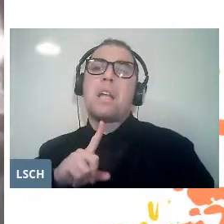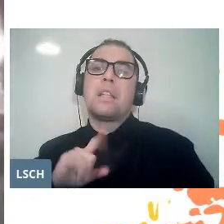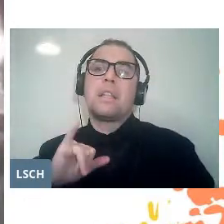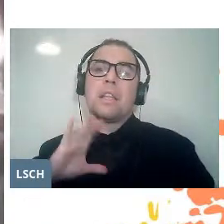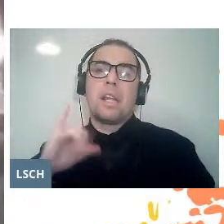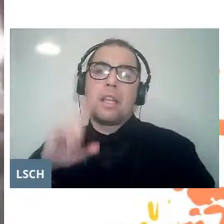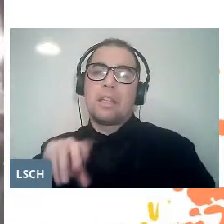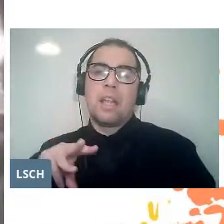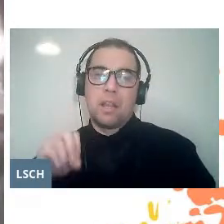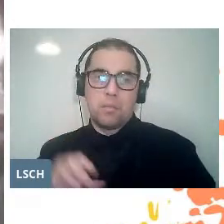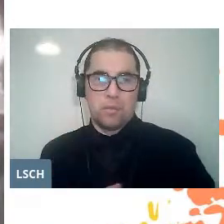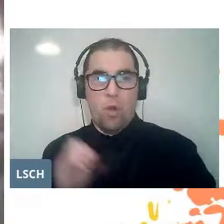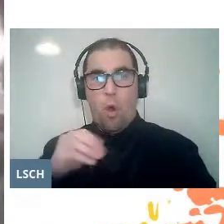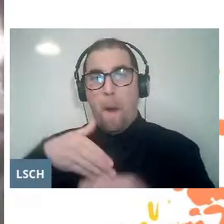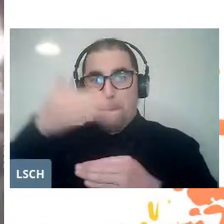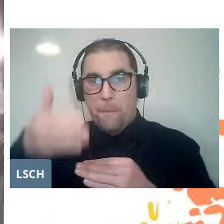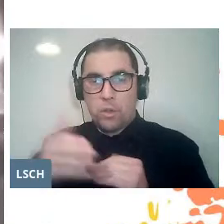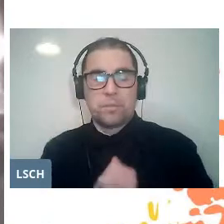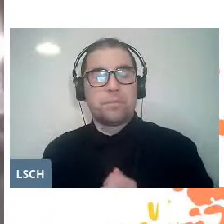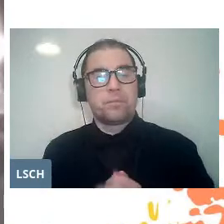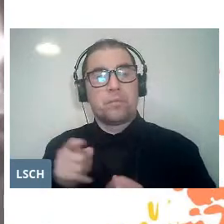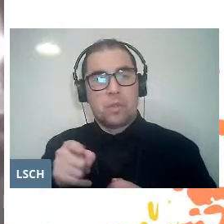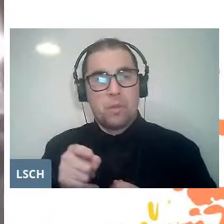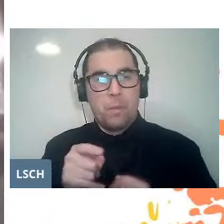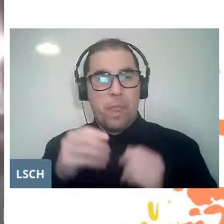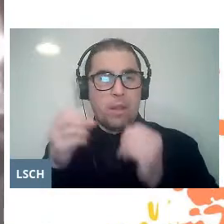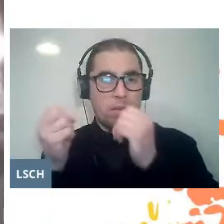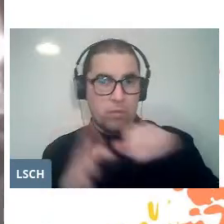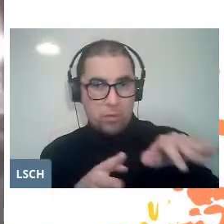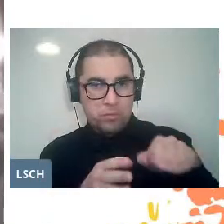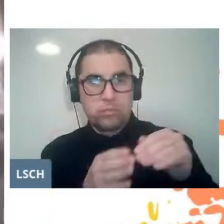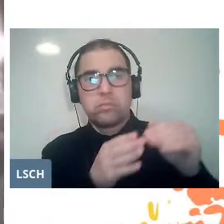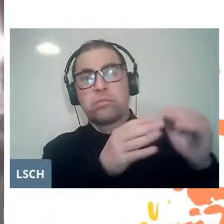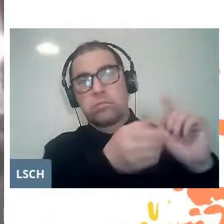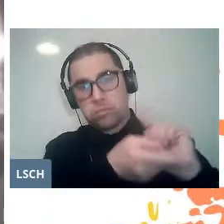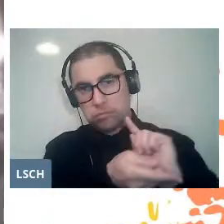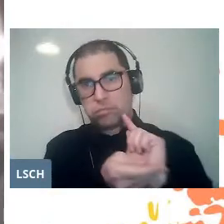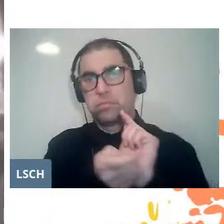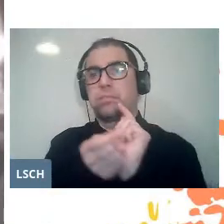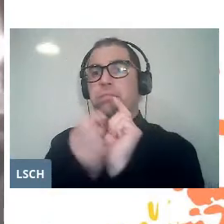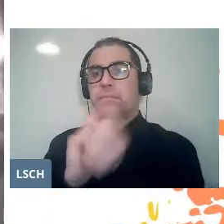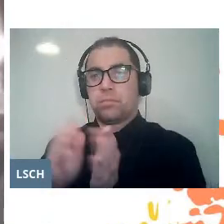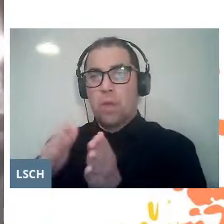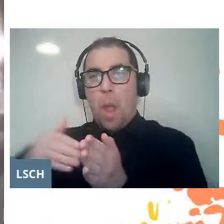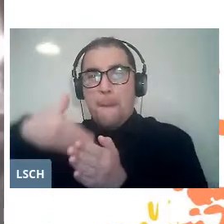In this way, we abandon romanticism to insert ourselves into post-Romanticism.